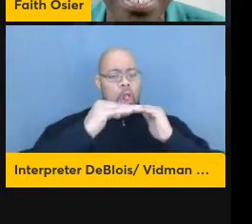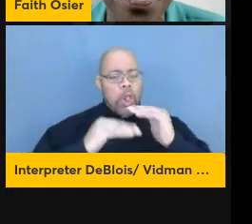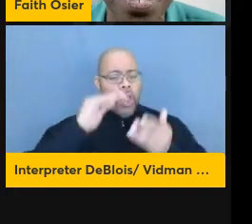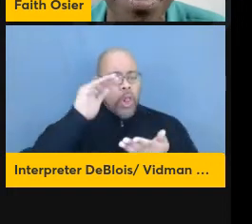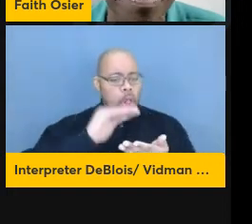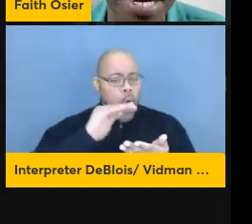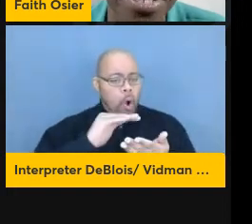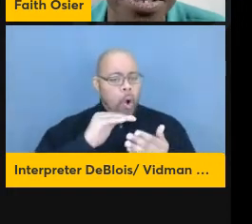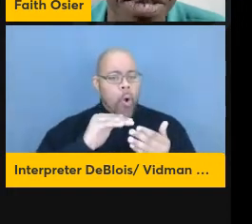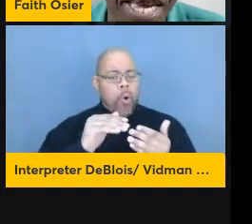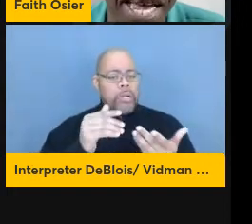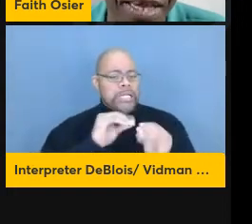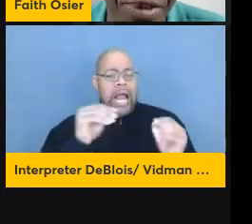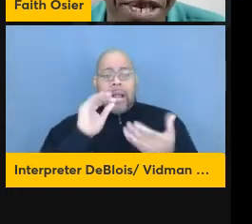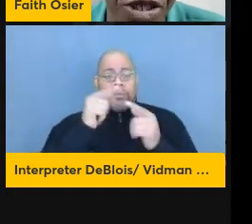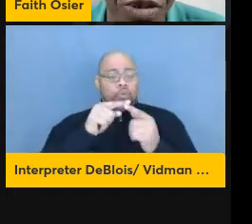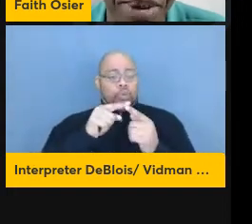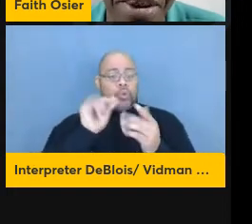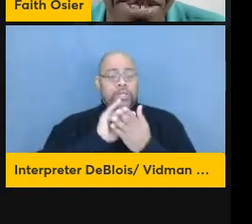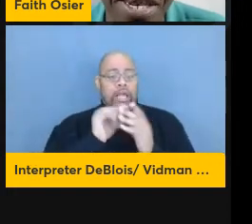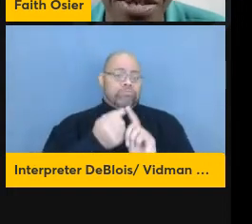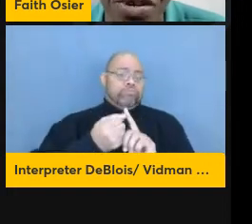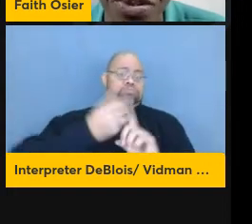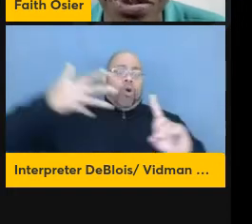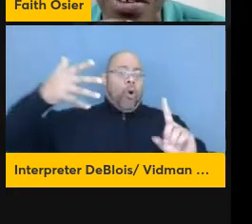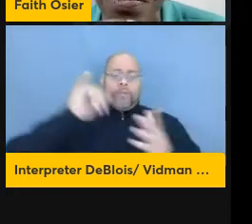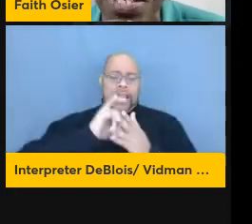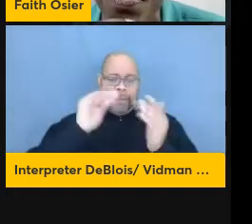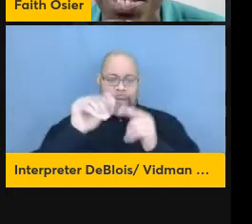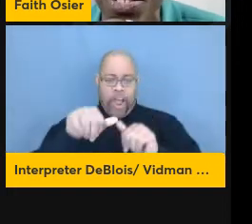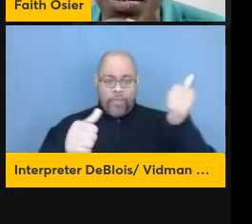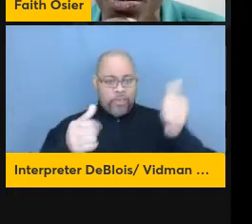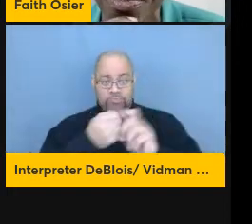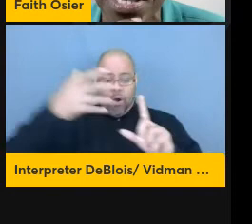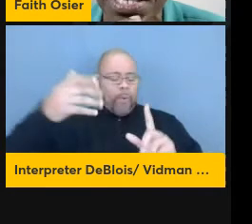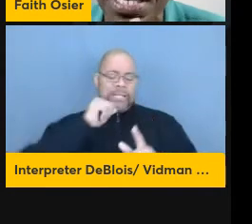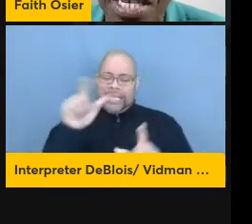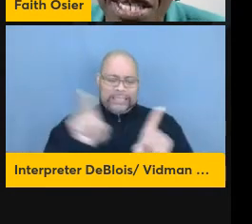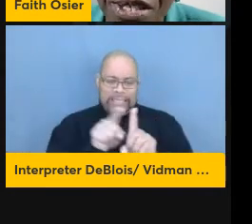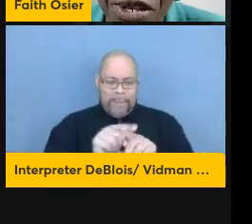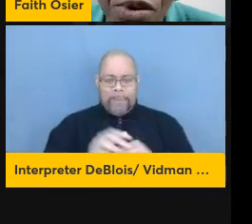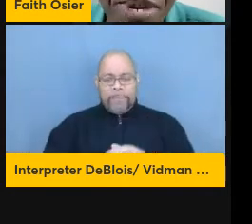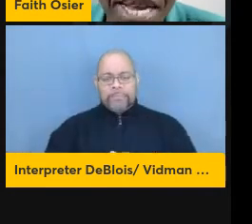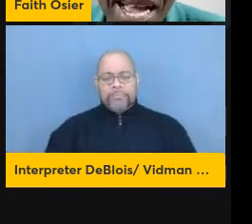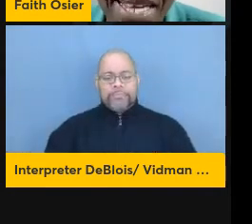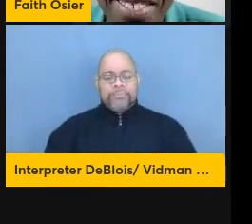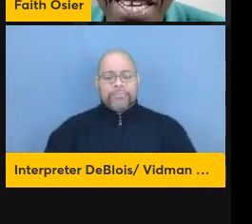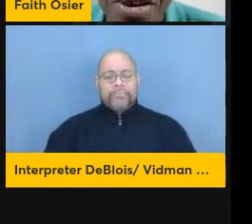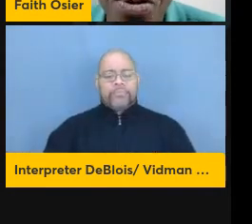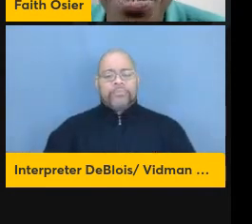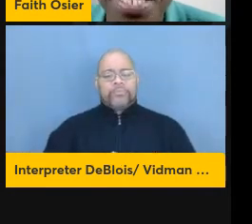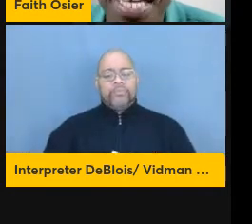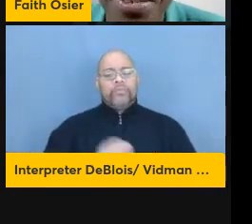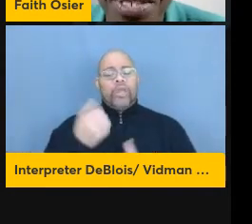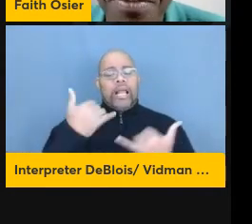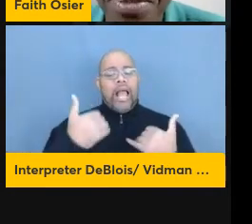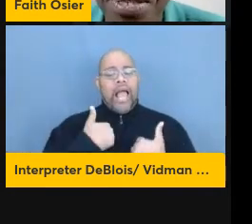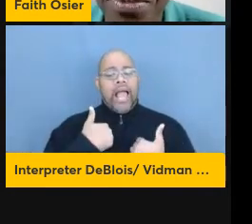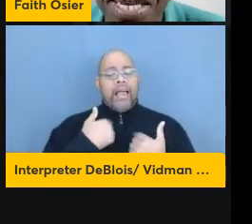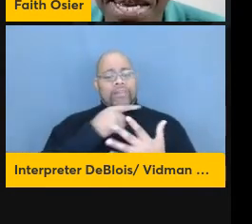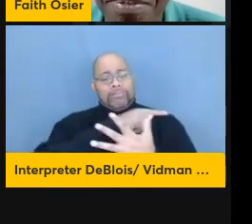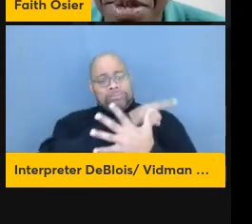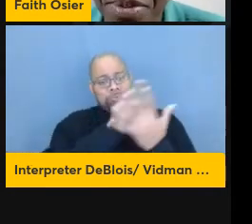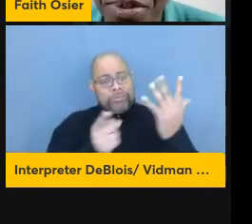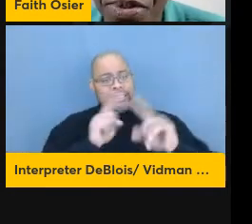nothing compared to the exponential parasite growth of this first group. So we had now all these outcomes, we had people who